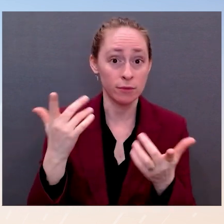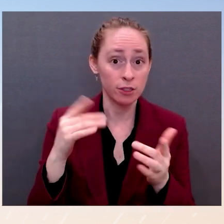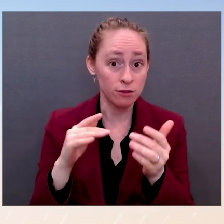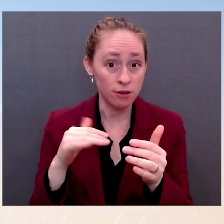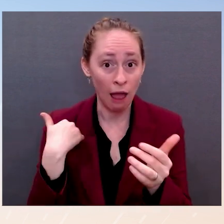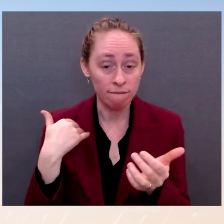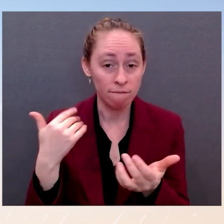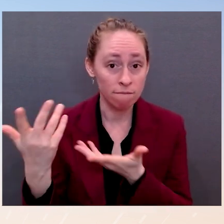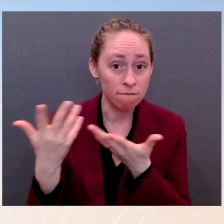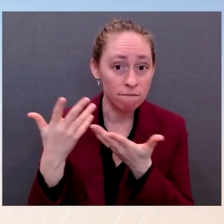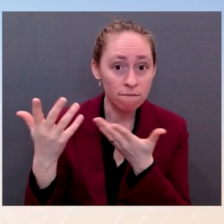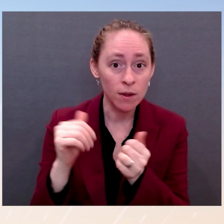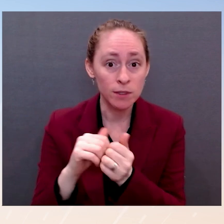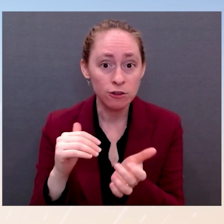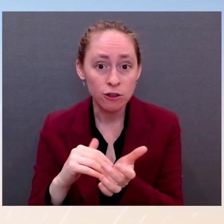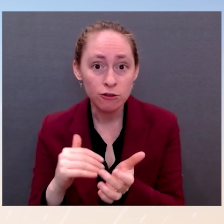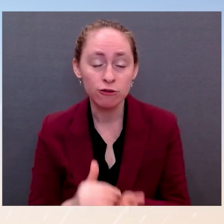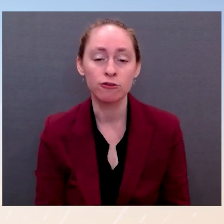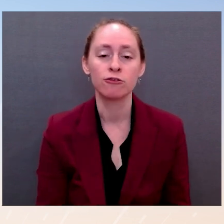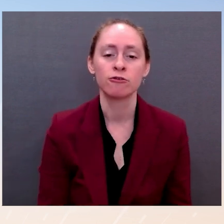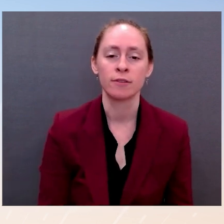access to providers and in Medicare,